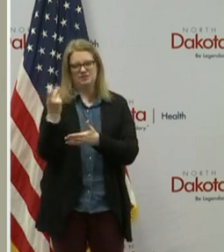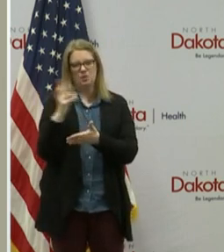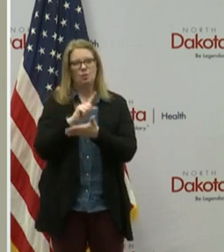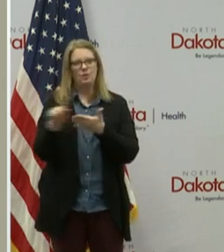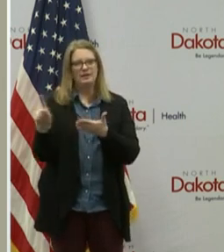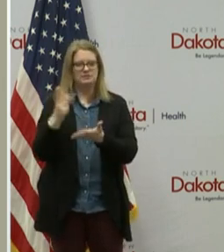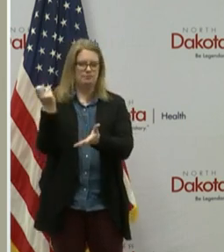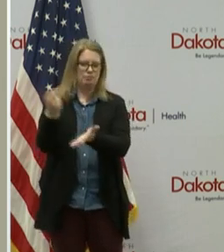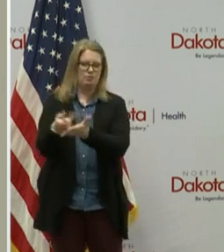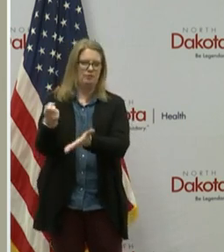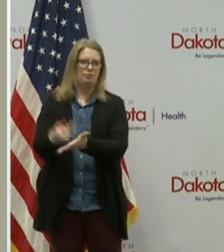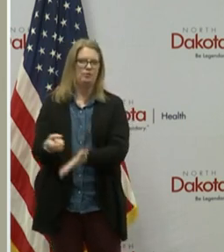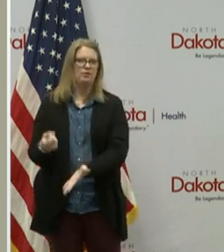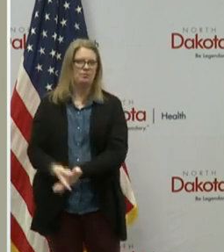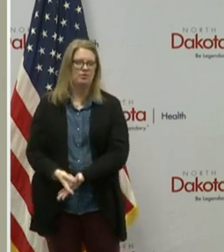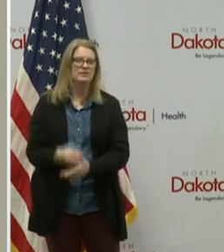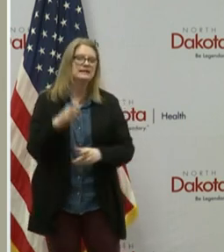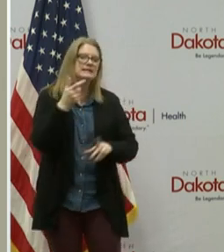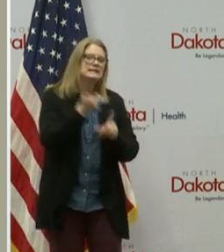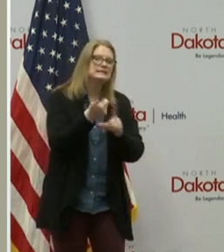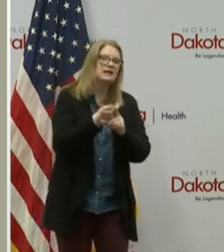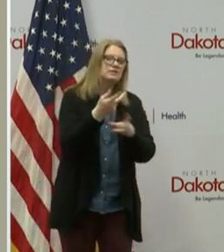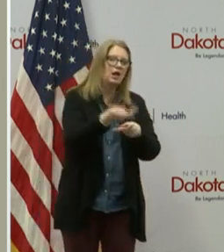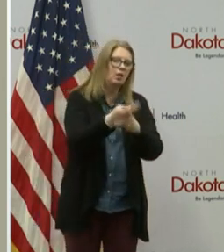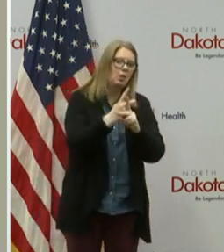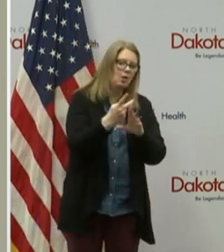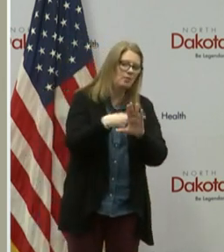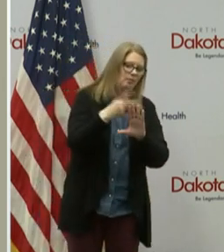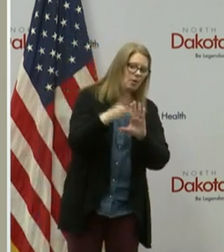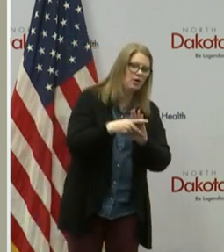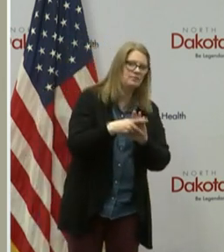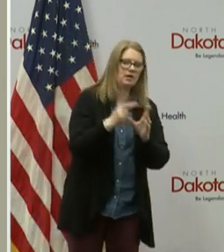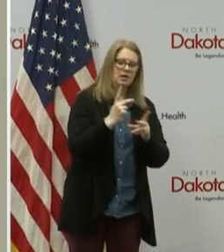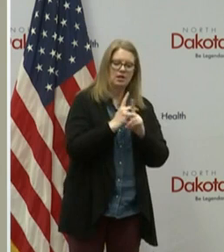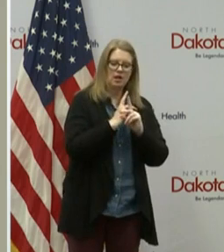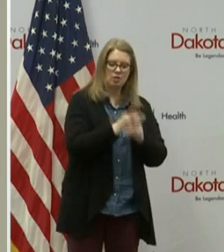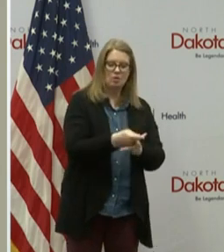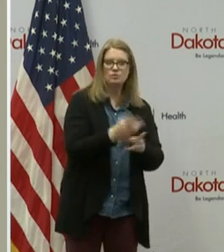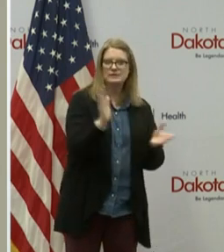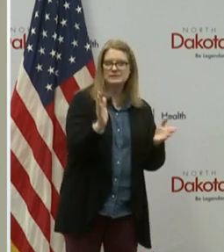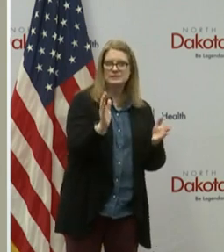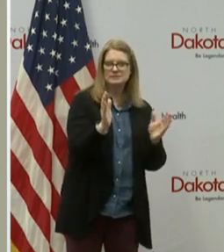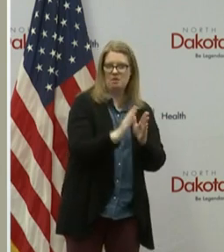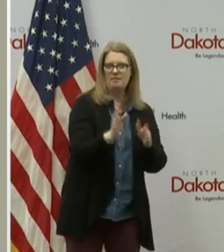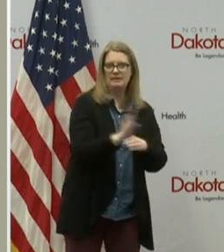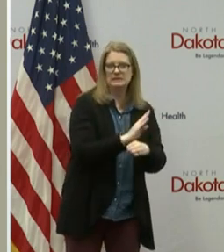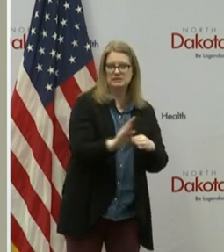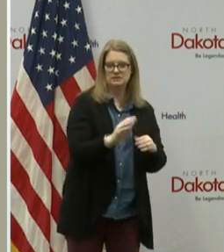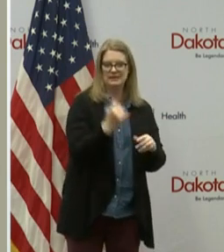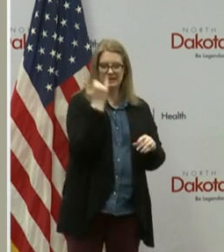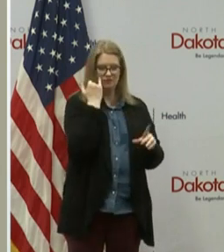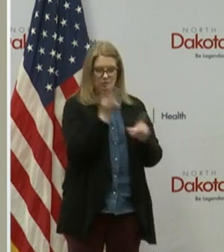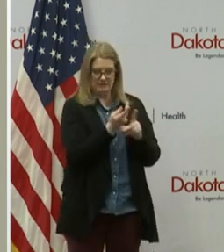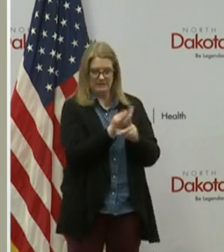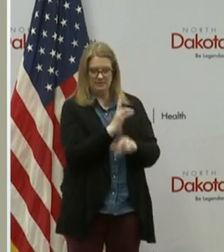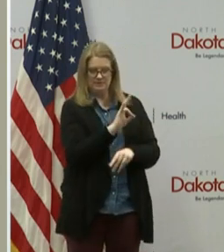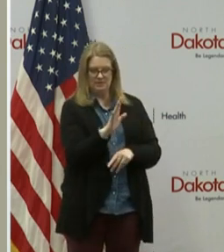TOTAL 174 BILLION. APPEAR, THE APPEAR, THE 8200 LOANS.